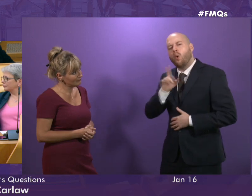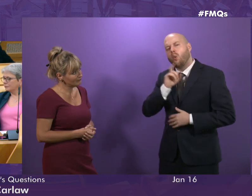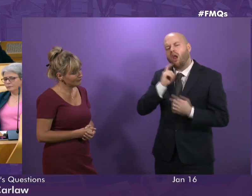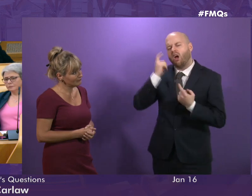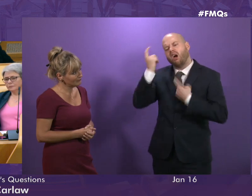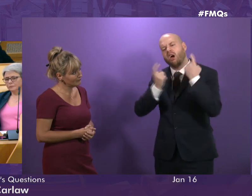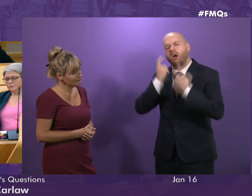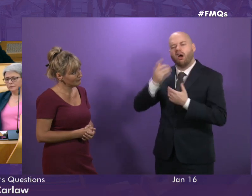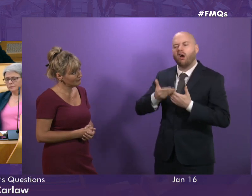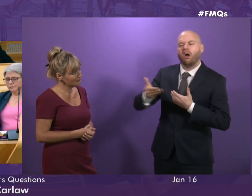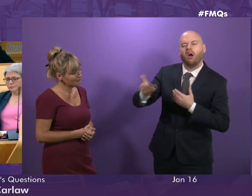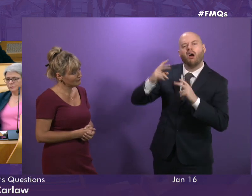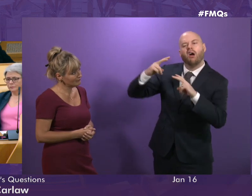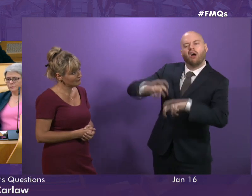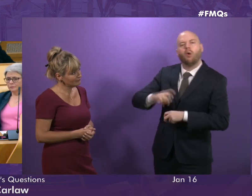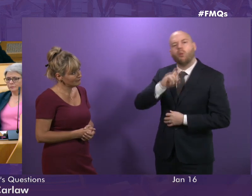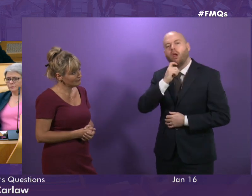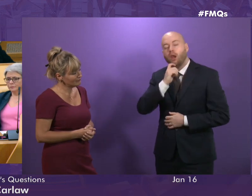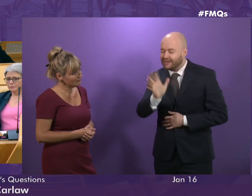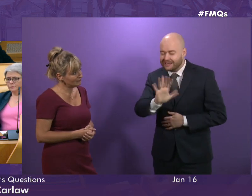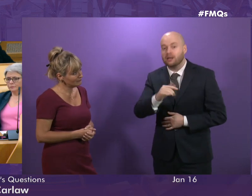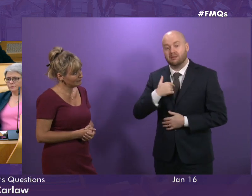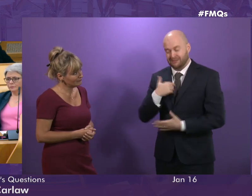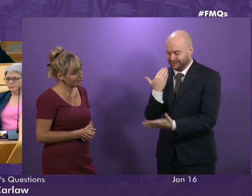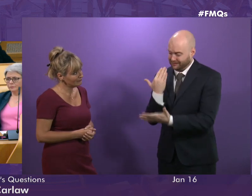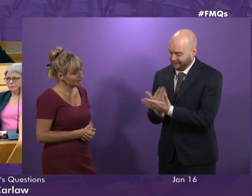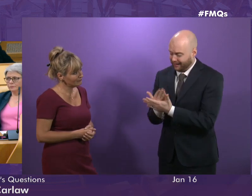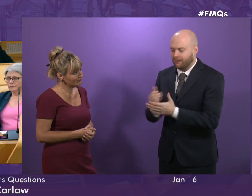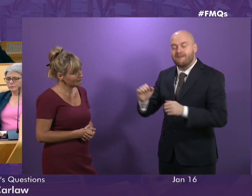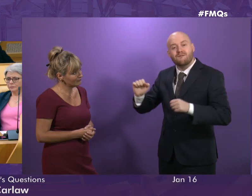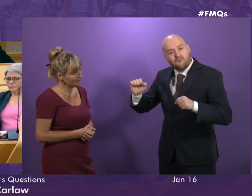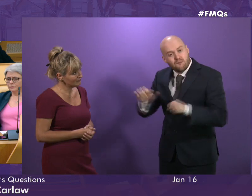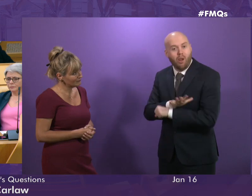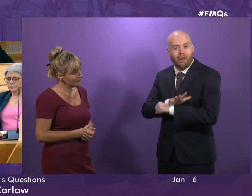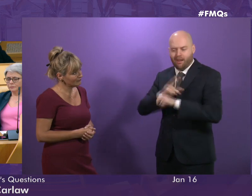but that the review will be a full inquiry that will deal directly with the issues that